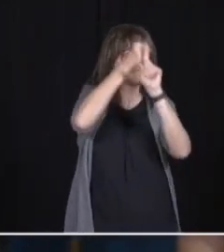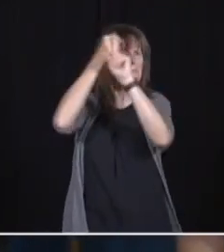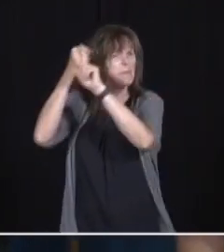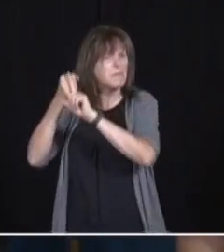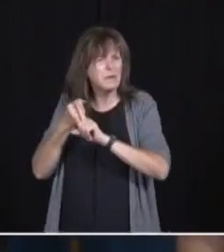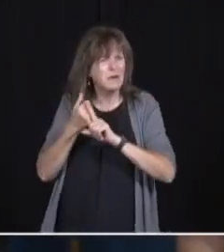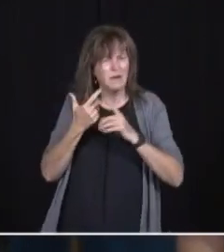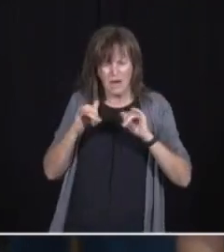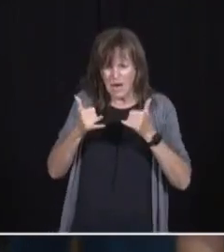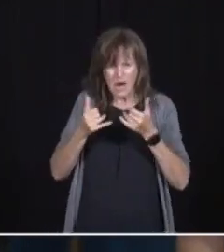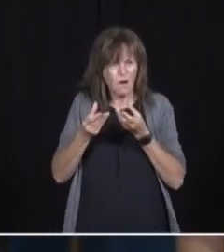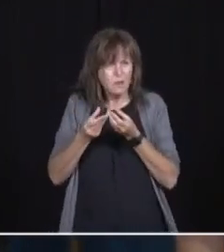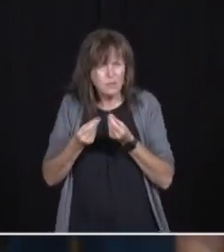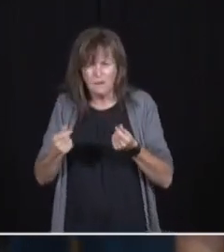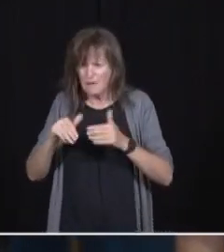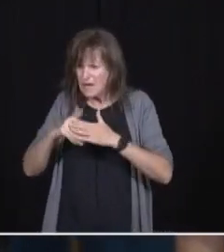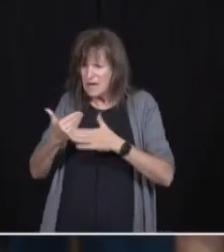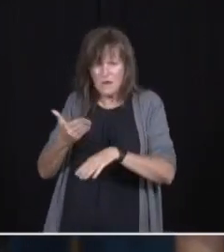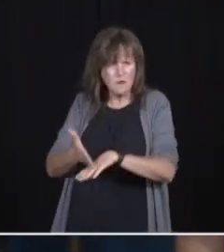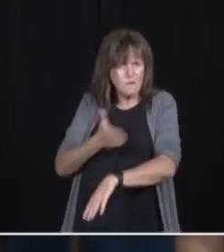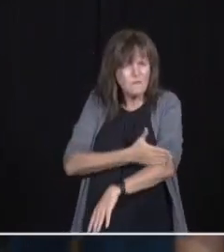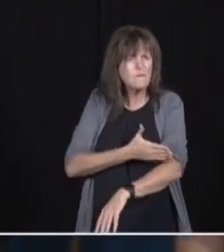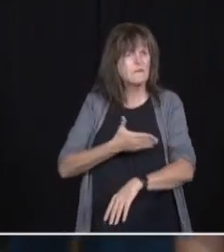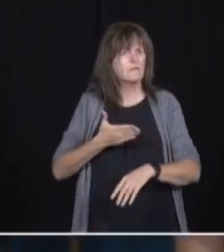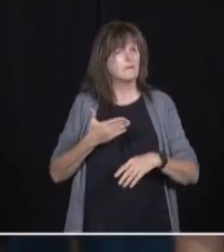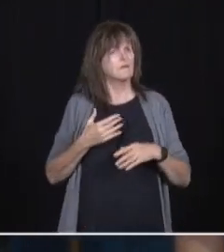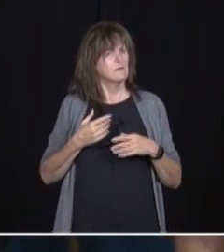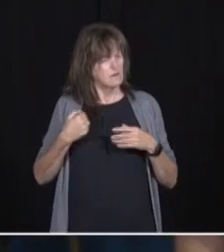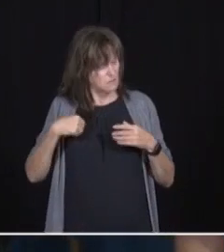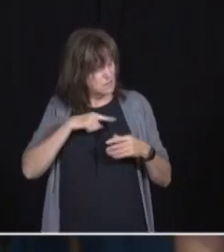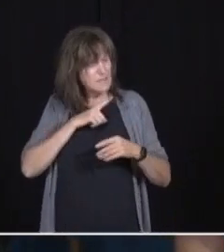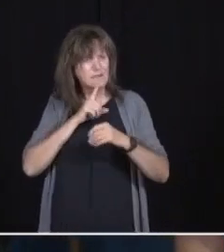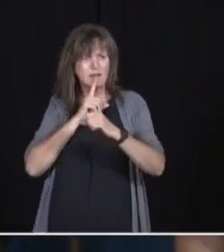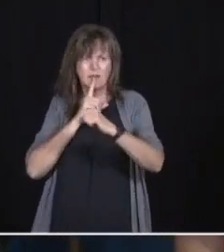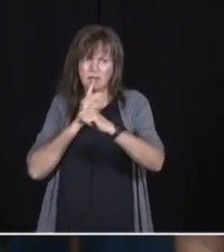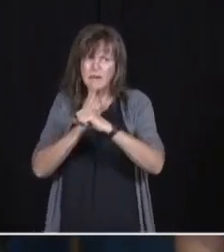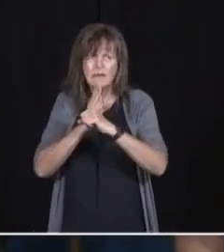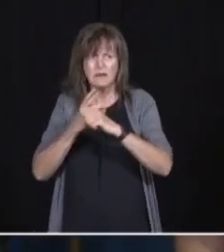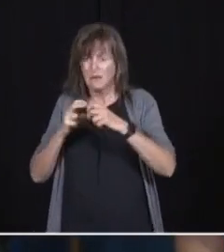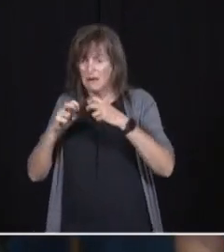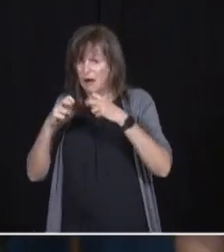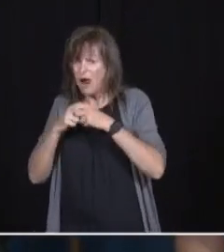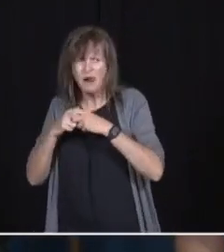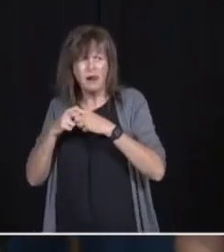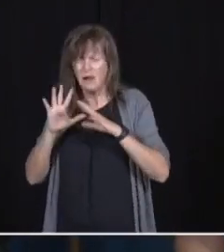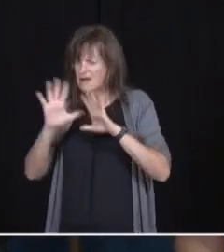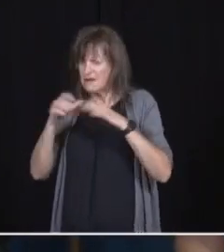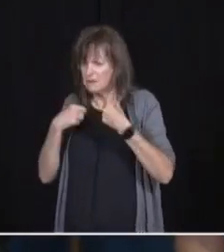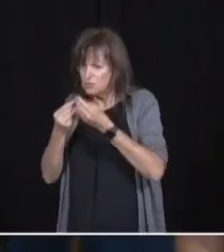COVID-19. And I can tell you that our government is committed to finding solutions.